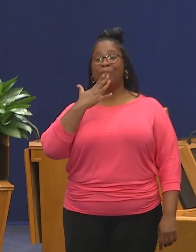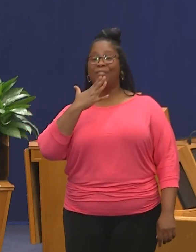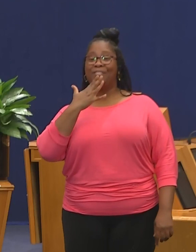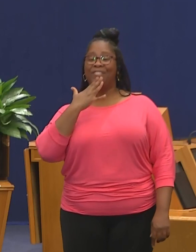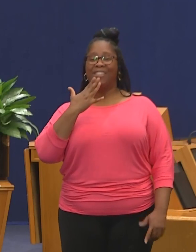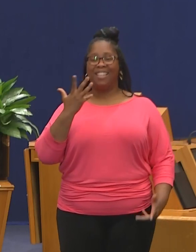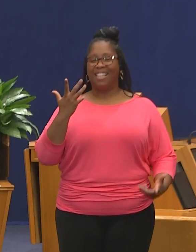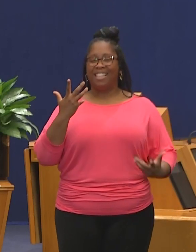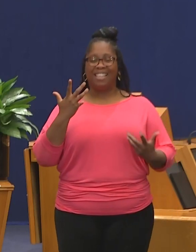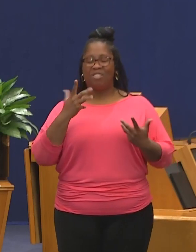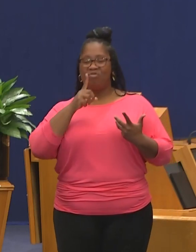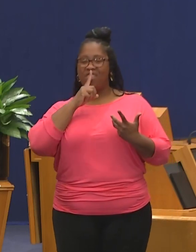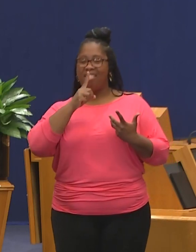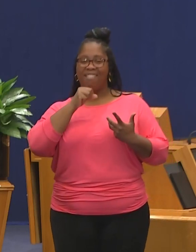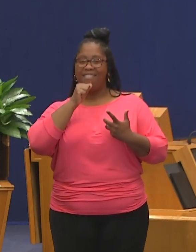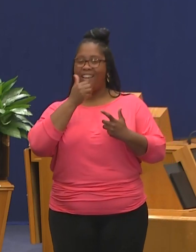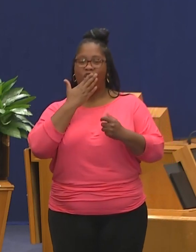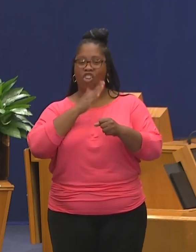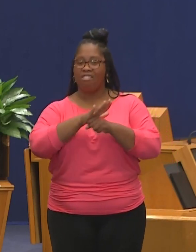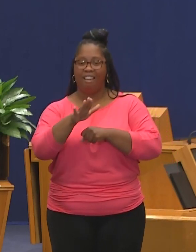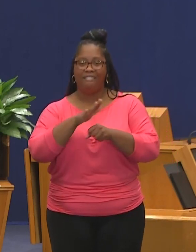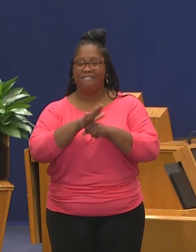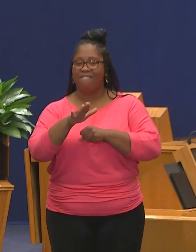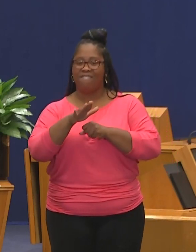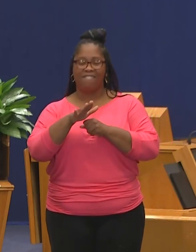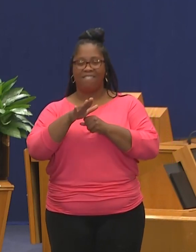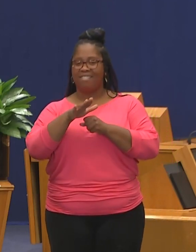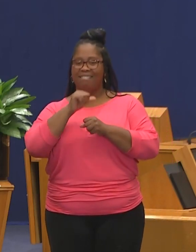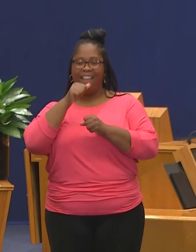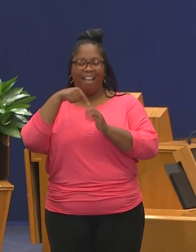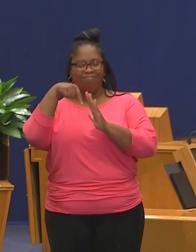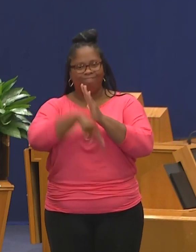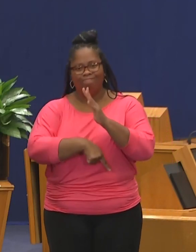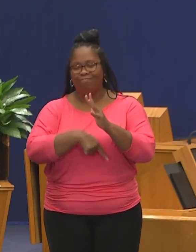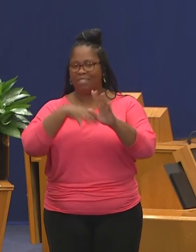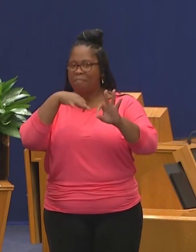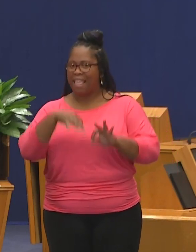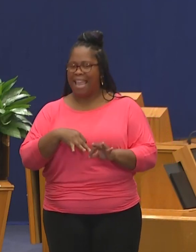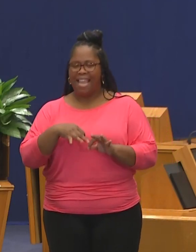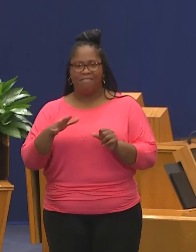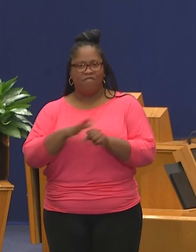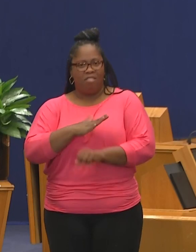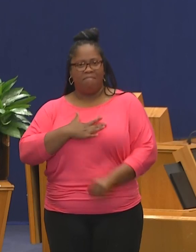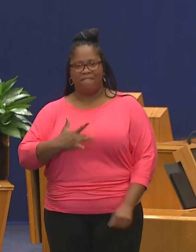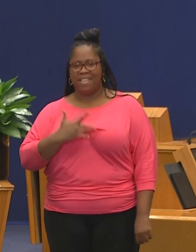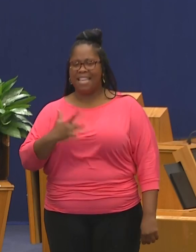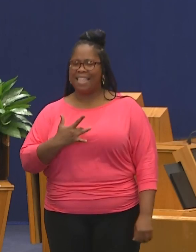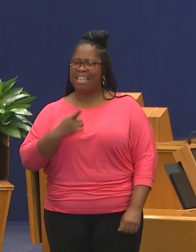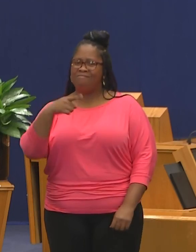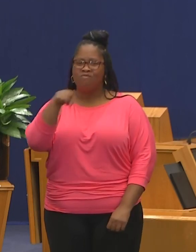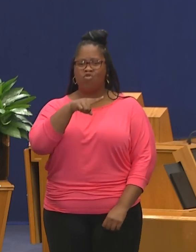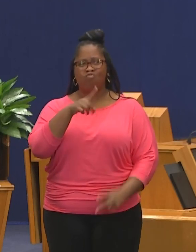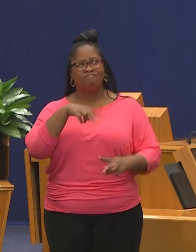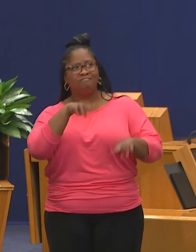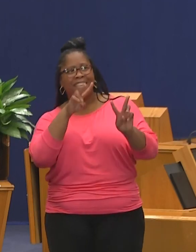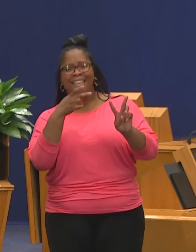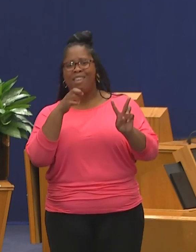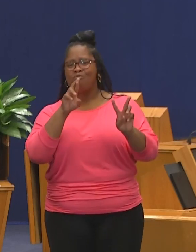DON'T REALLY CONVEY THE GRATITUDE I FEEL TO ALL OF THE FRONTLINE HEALTHCARE WORKERS.